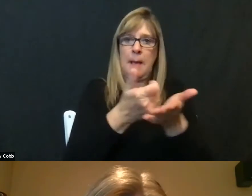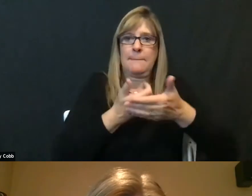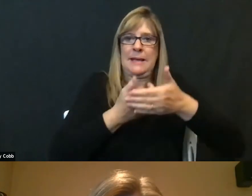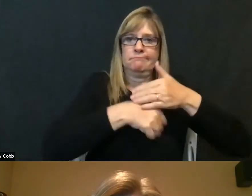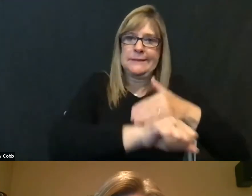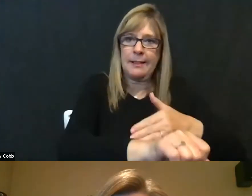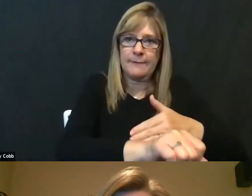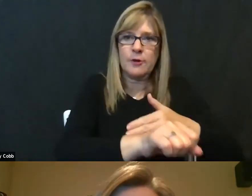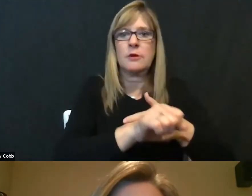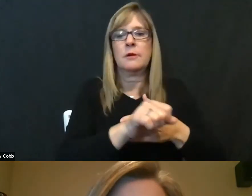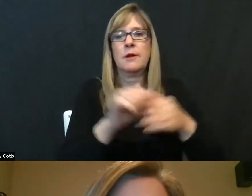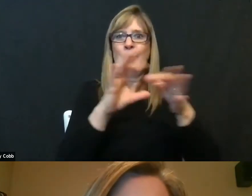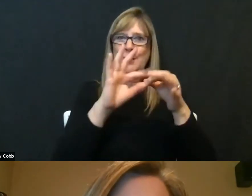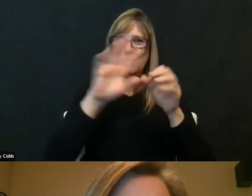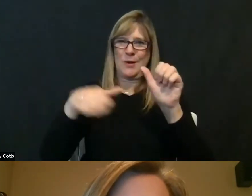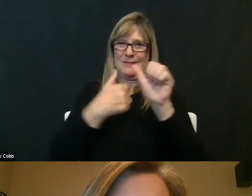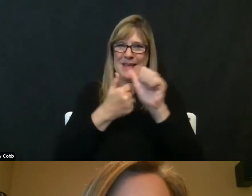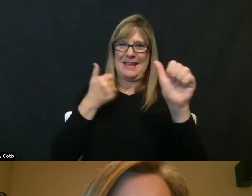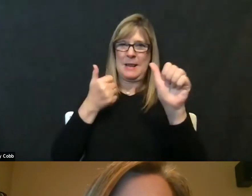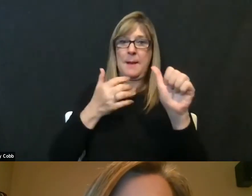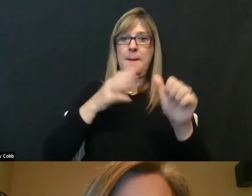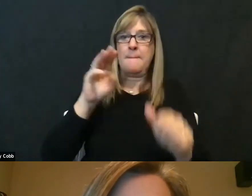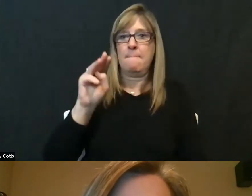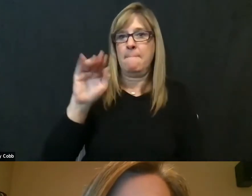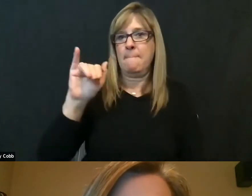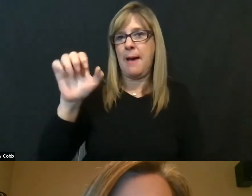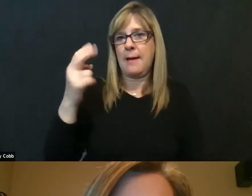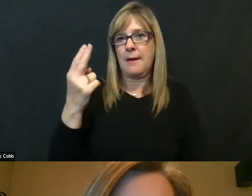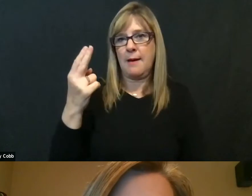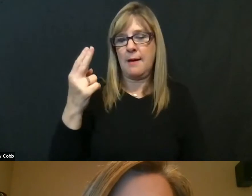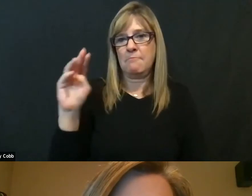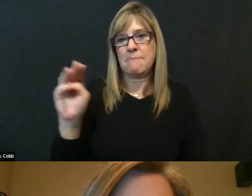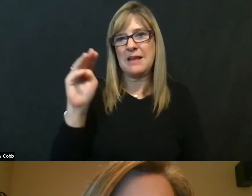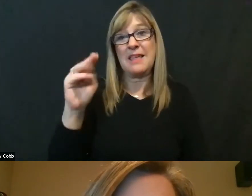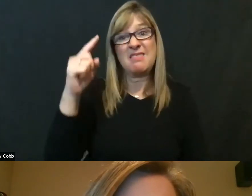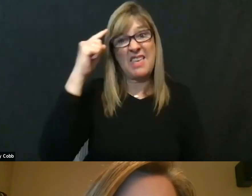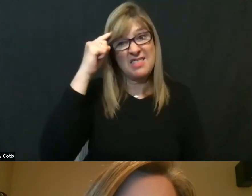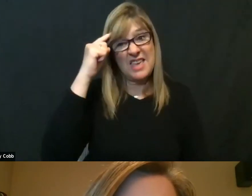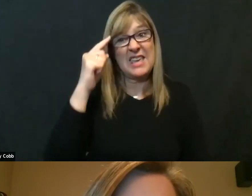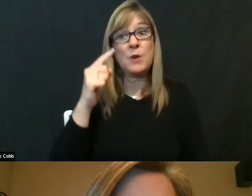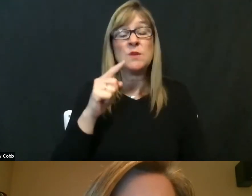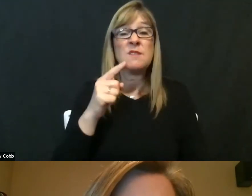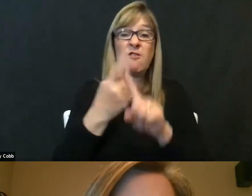which the story behind that is Micah, they think it was trauma because